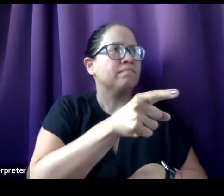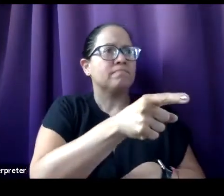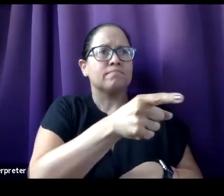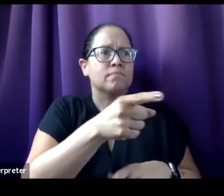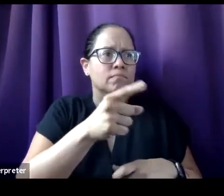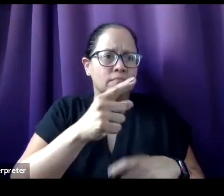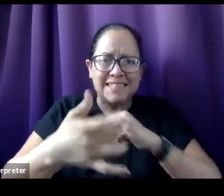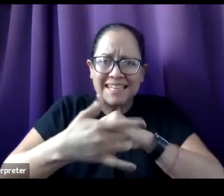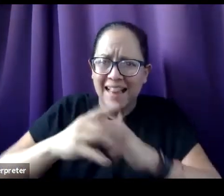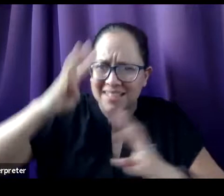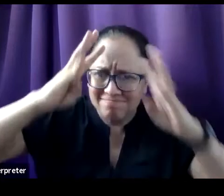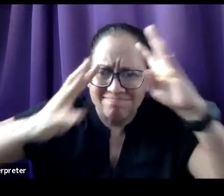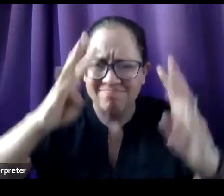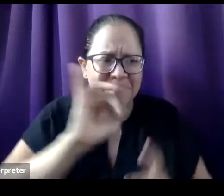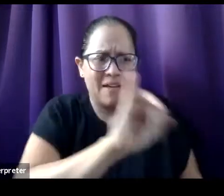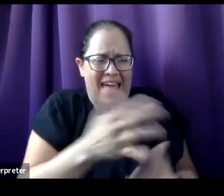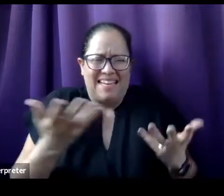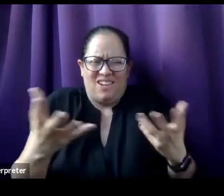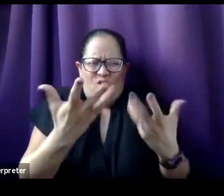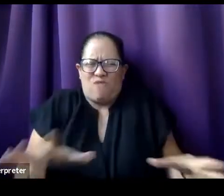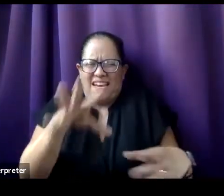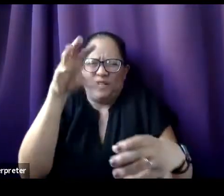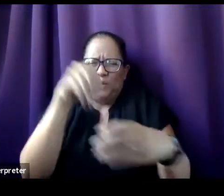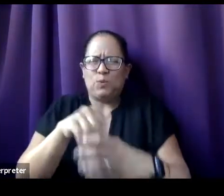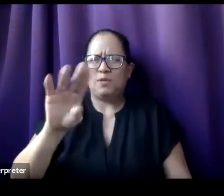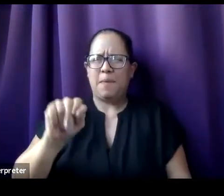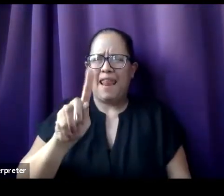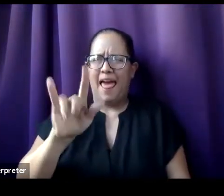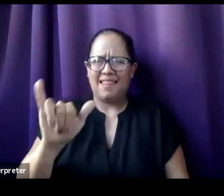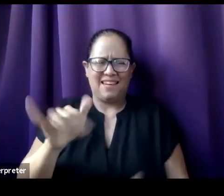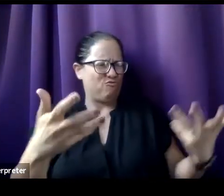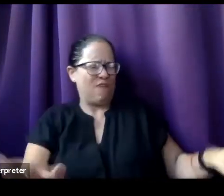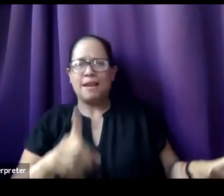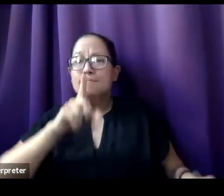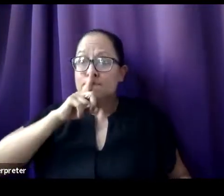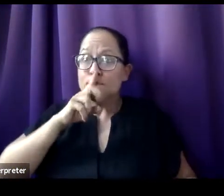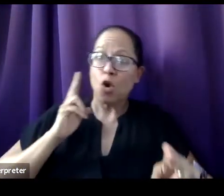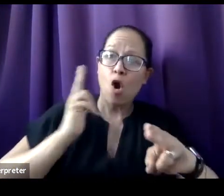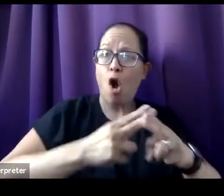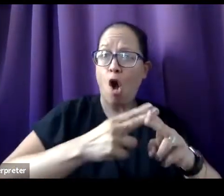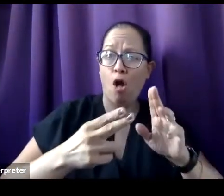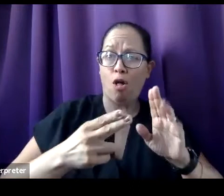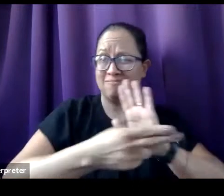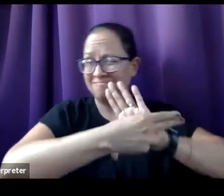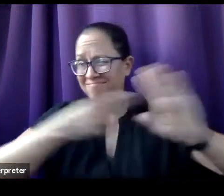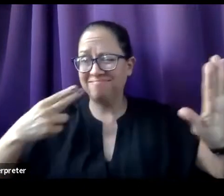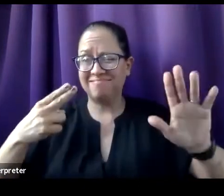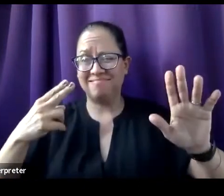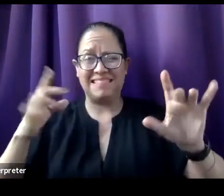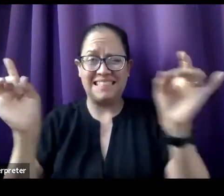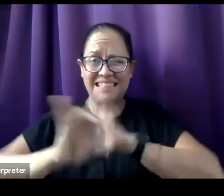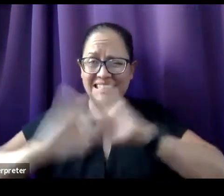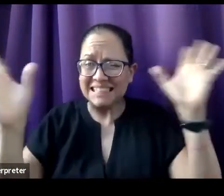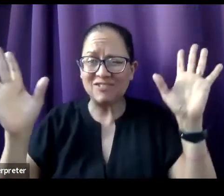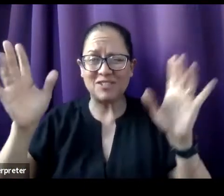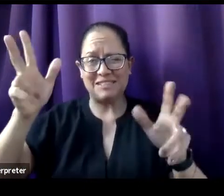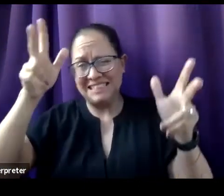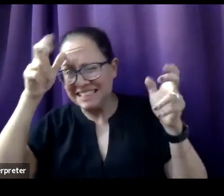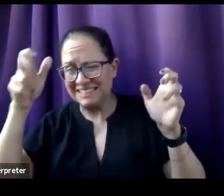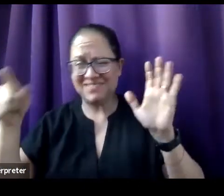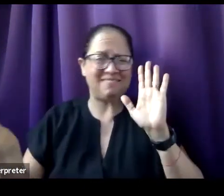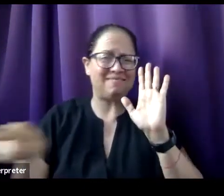It's action without thought, that is the true villain in any of our, our stories.